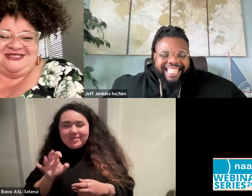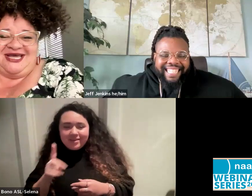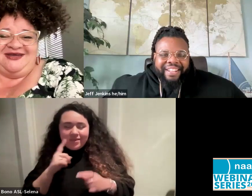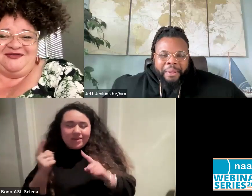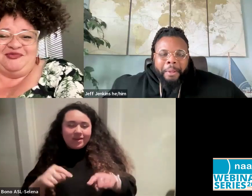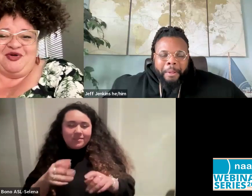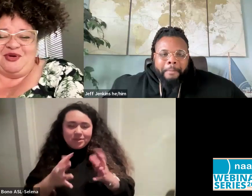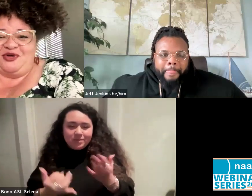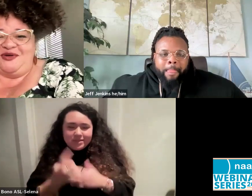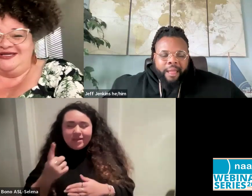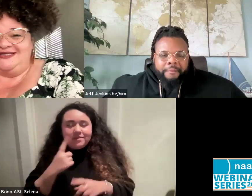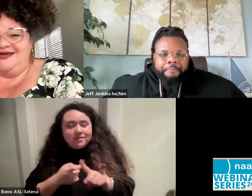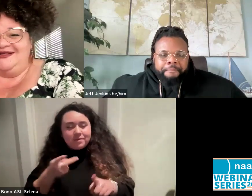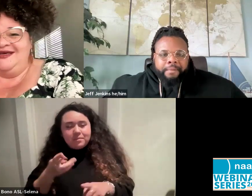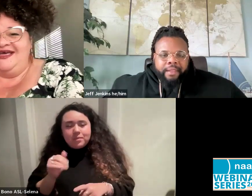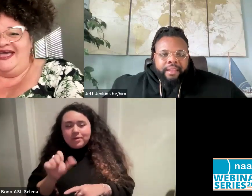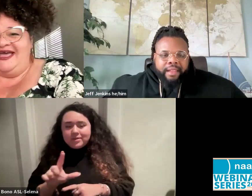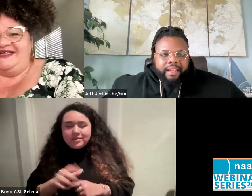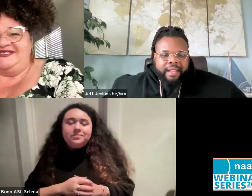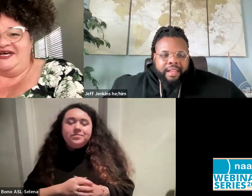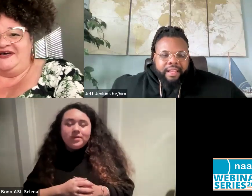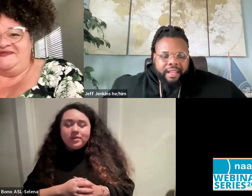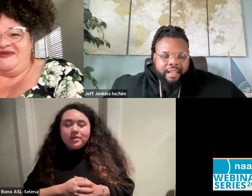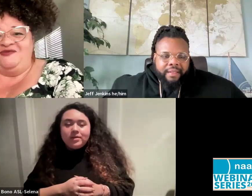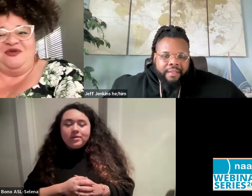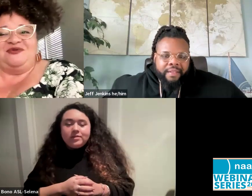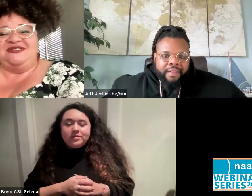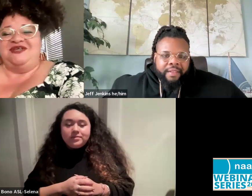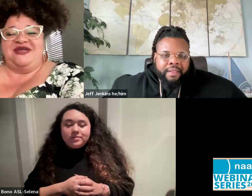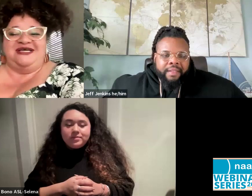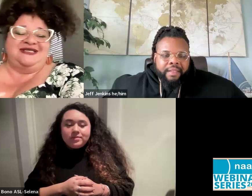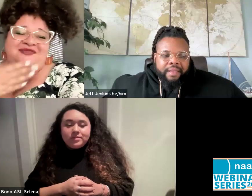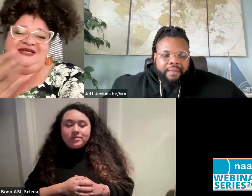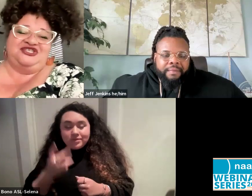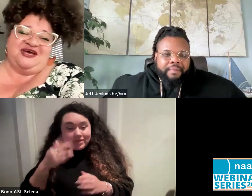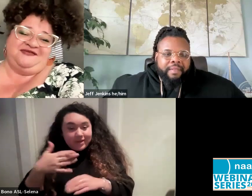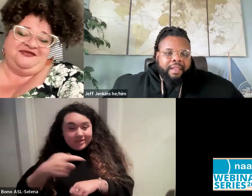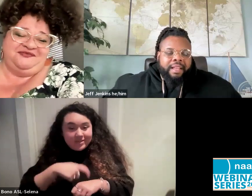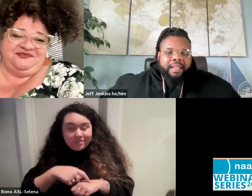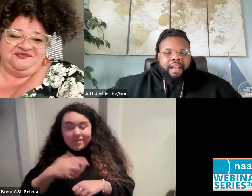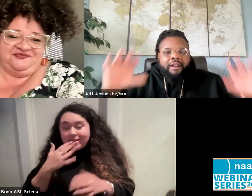today from Pro Bono ASL and we will see you next time. Thanks, Jess.